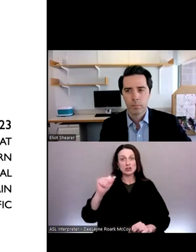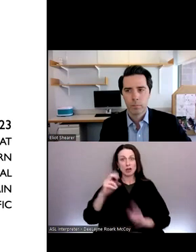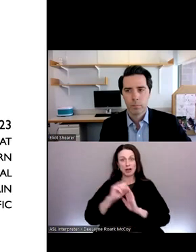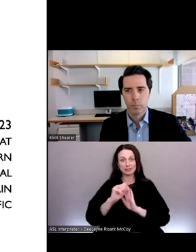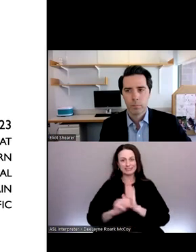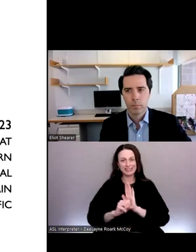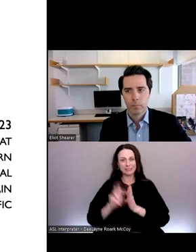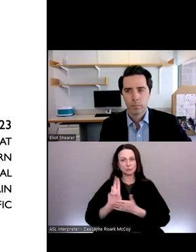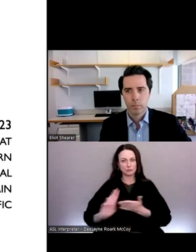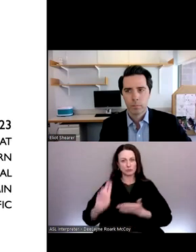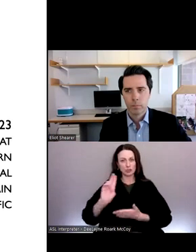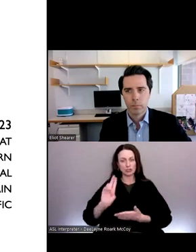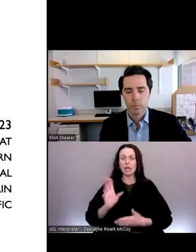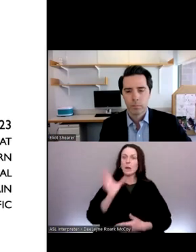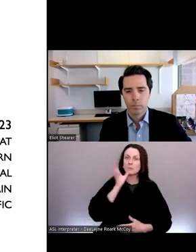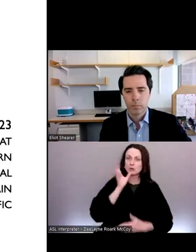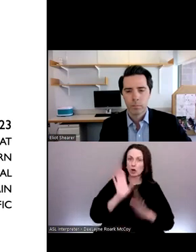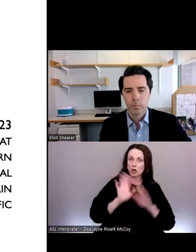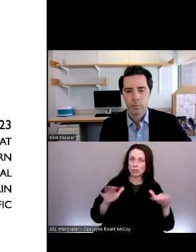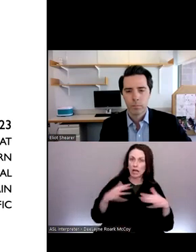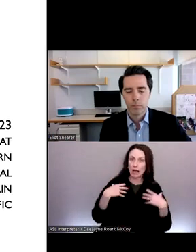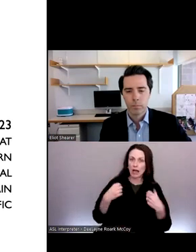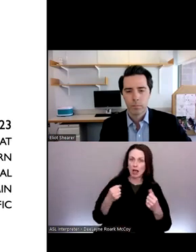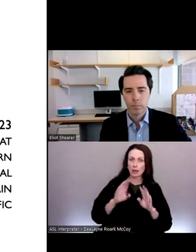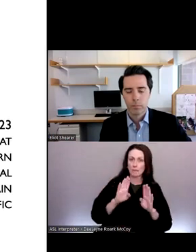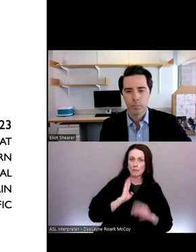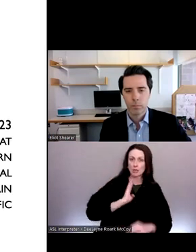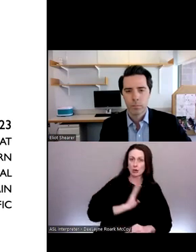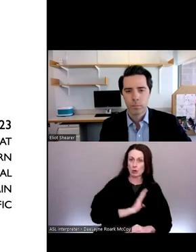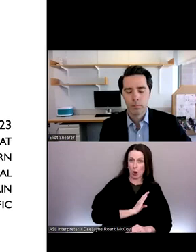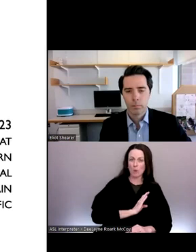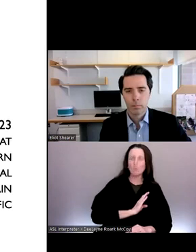child health Bureau to serve as the